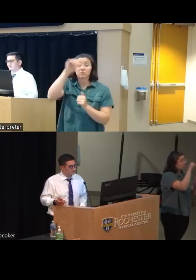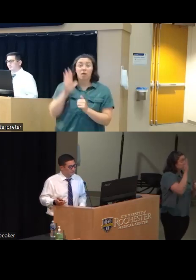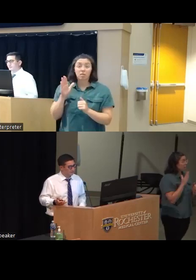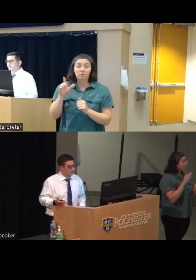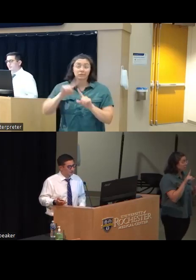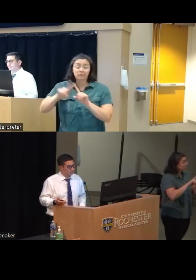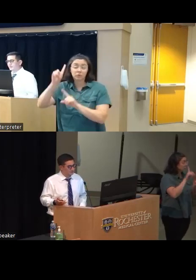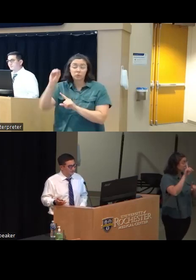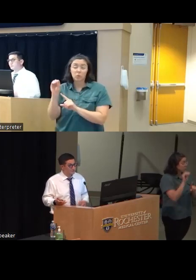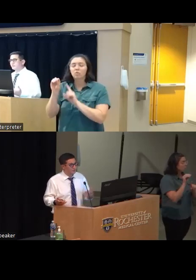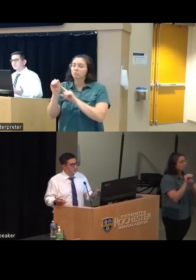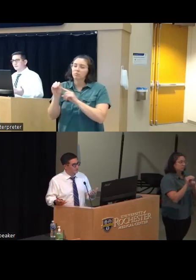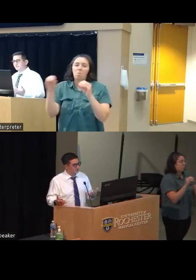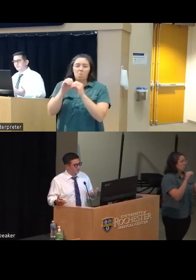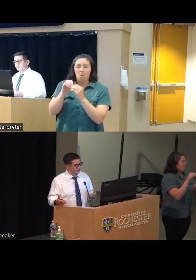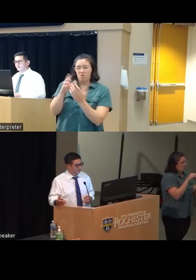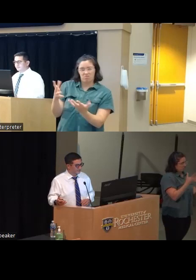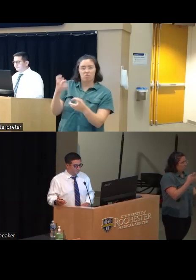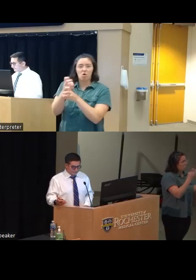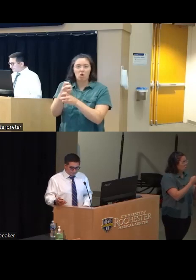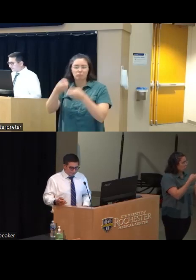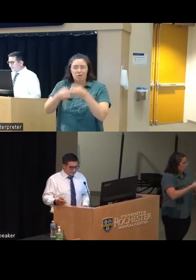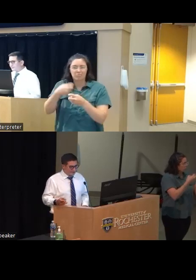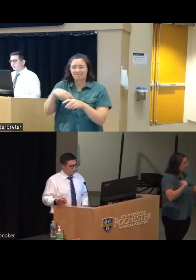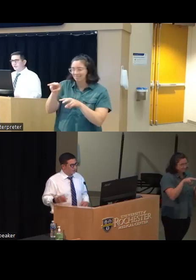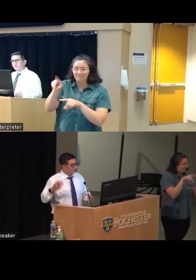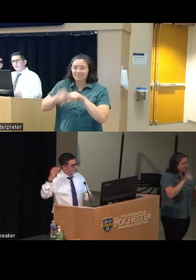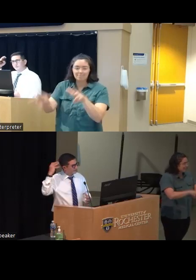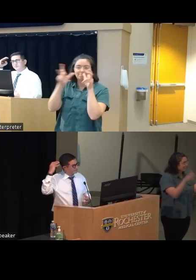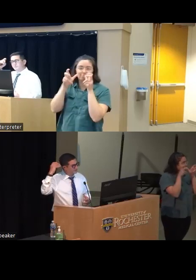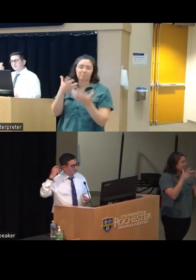disorders have a much harder time doing these kinds of things and so a lot of time has been